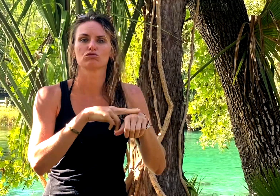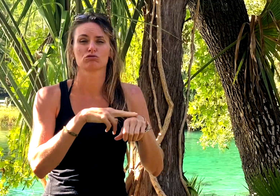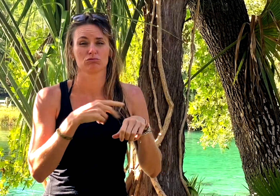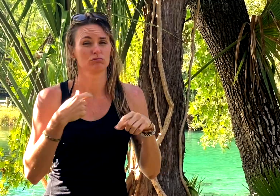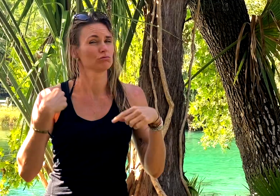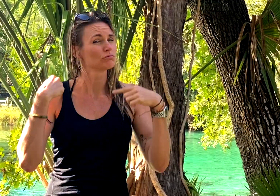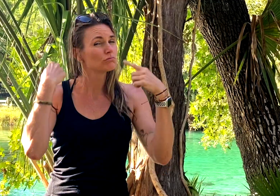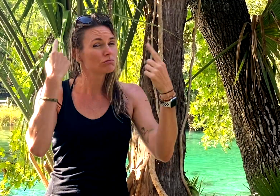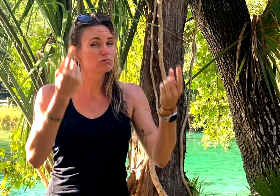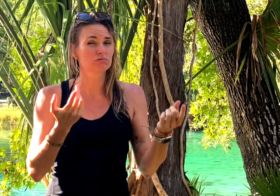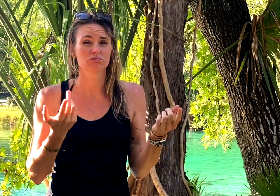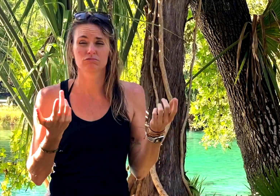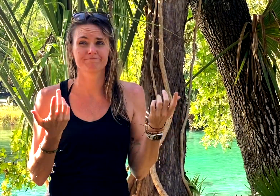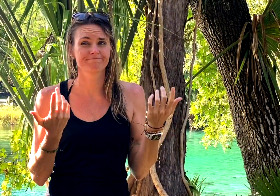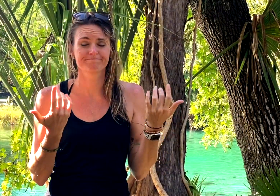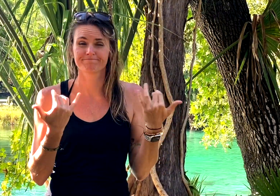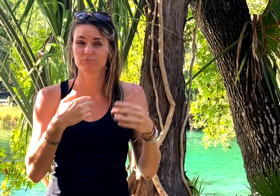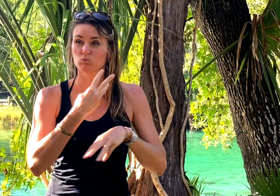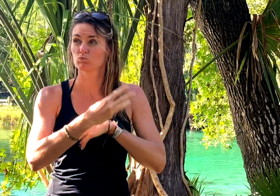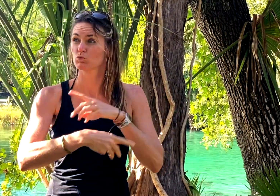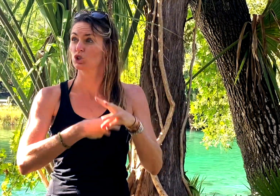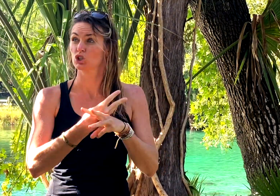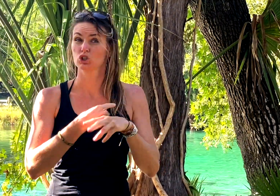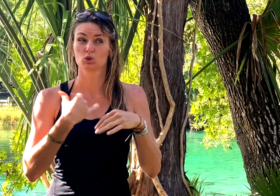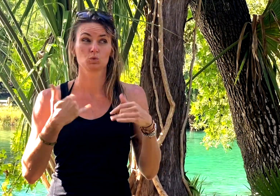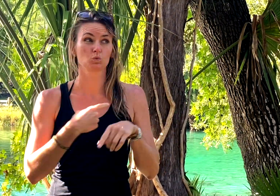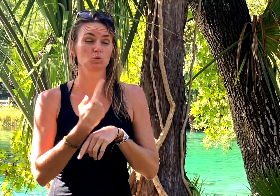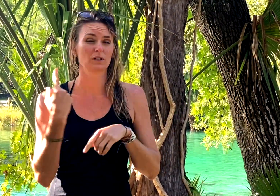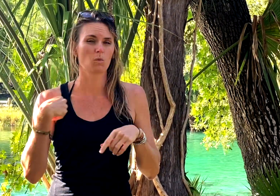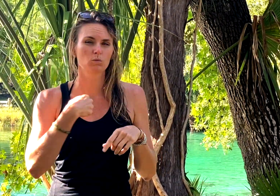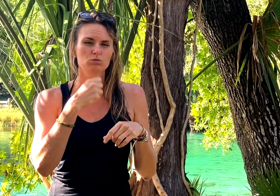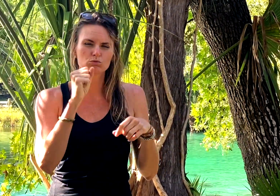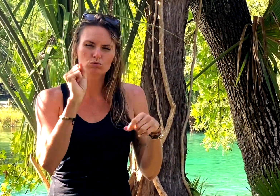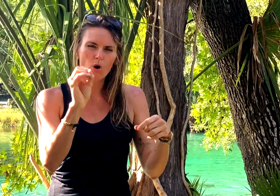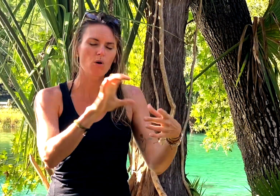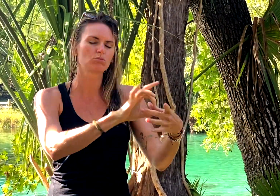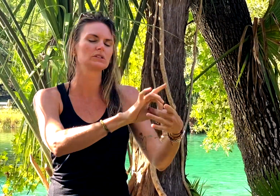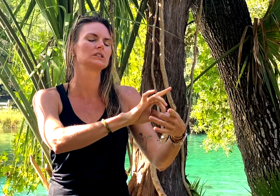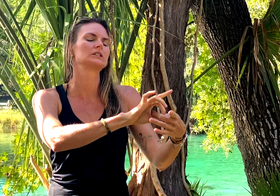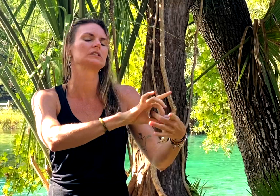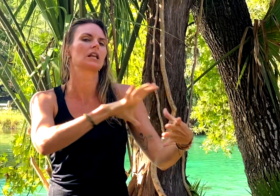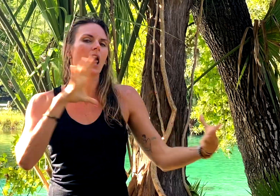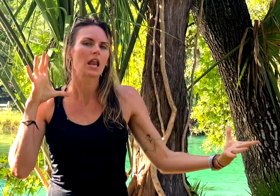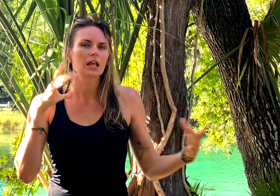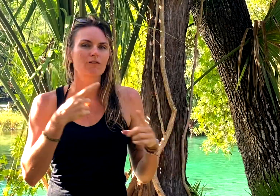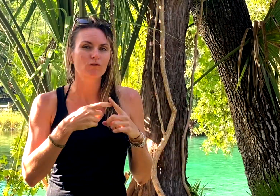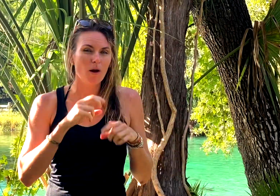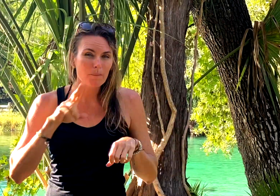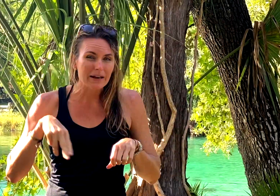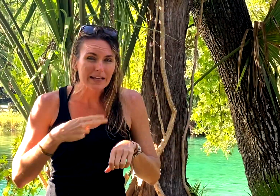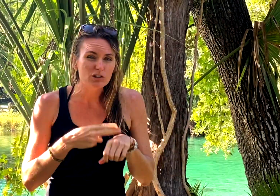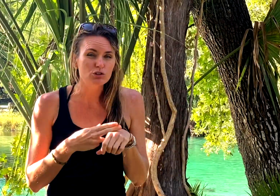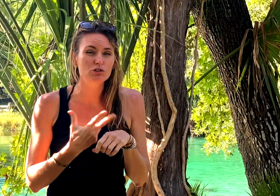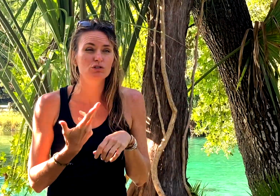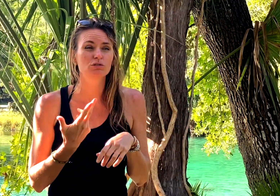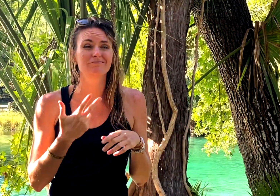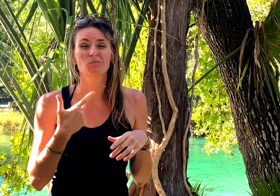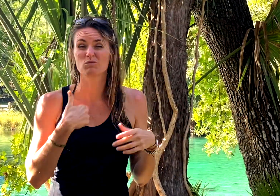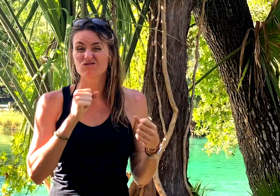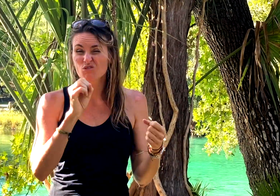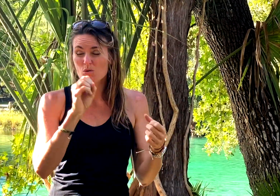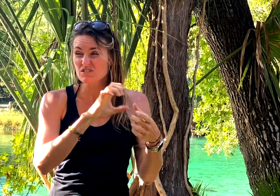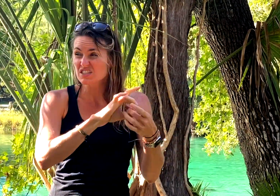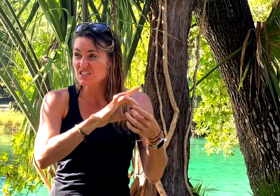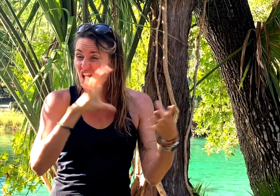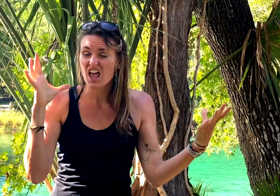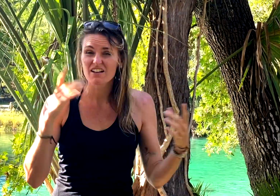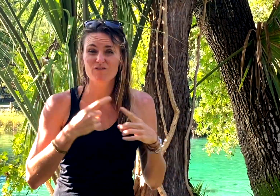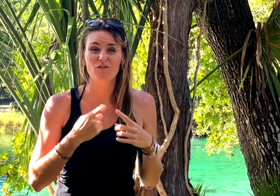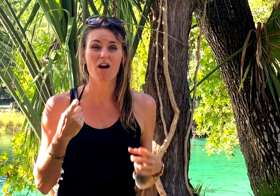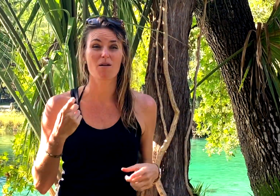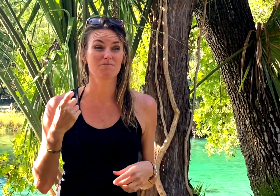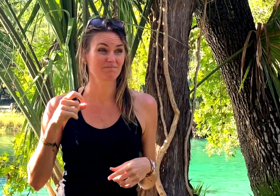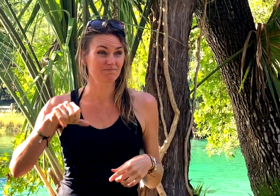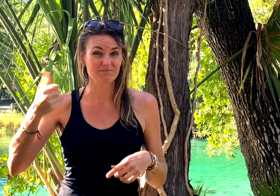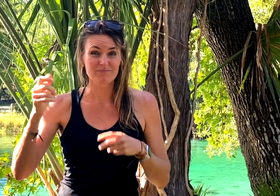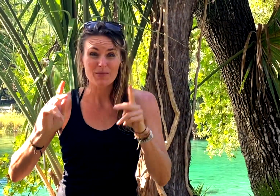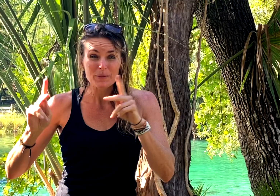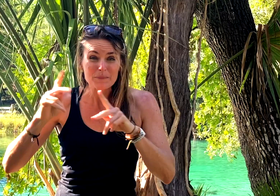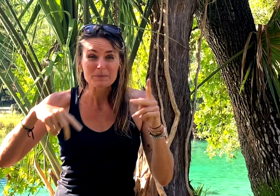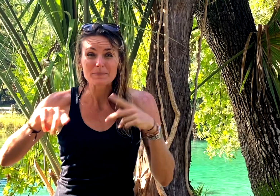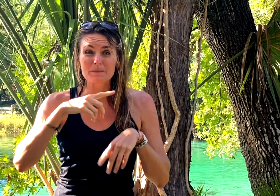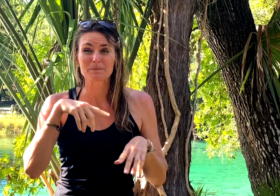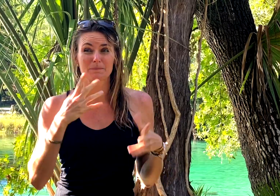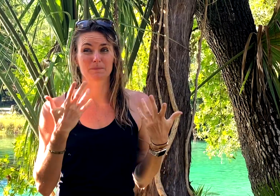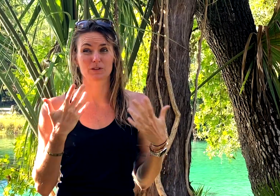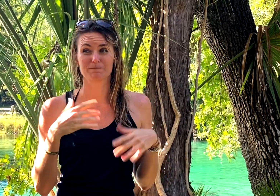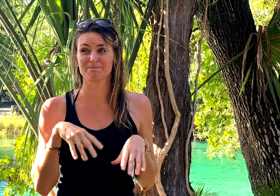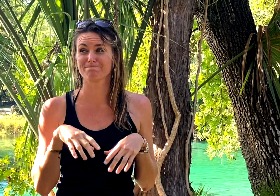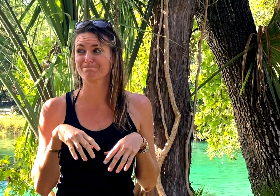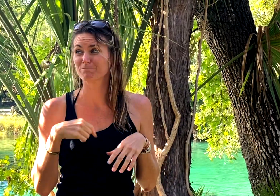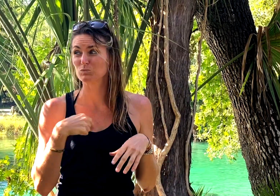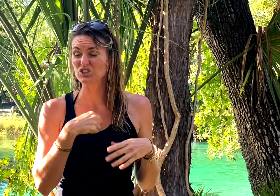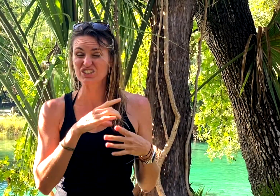In today’s world, we’ve become so disconnected from not only Nature, but also from other